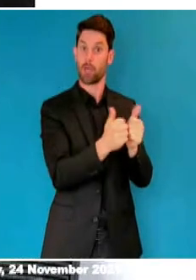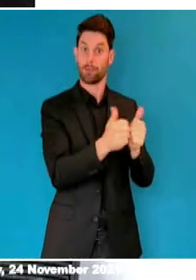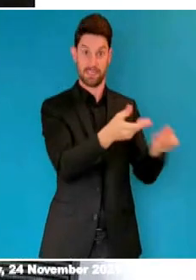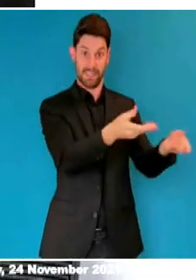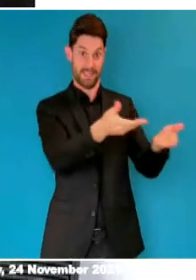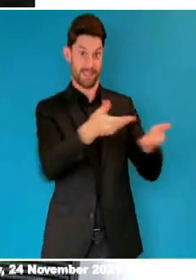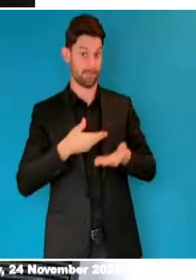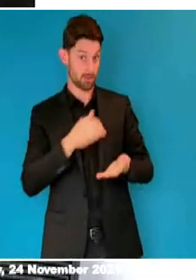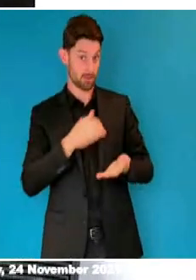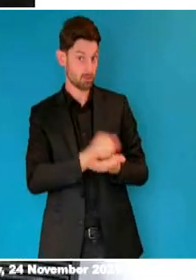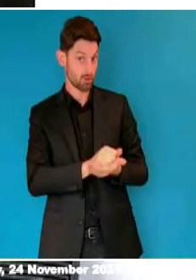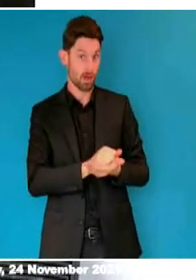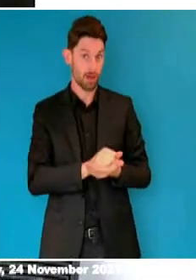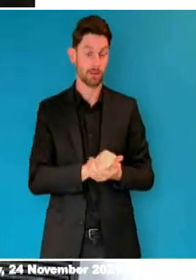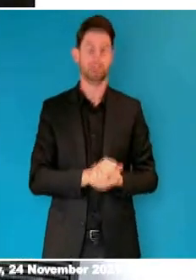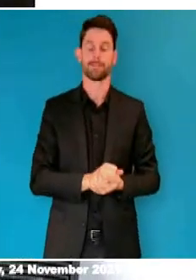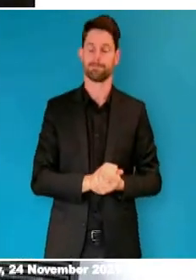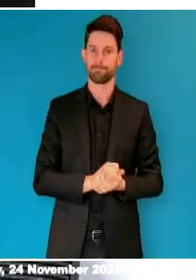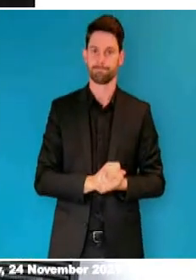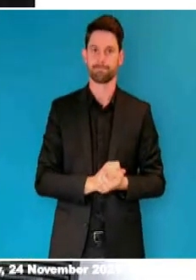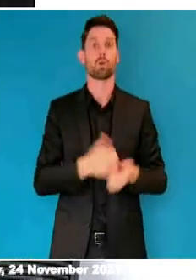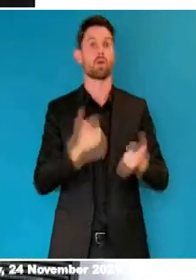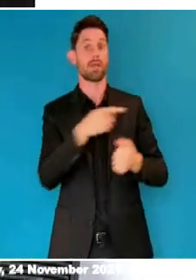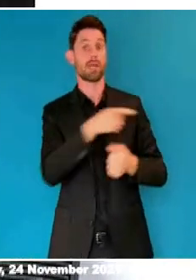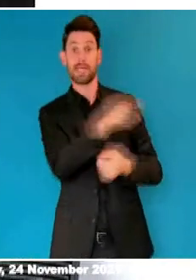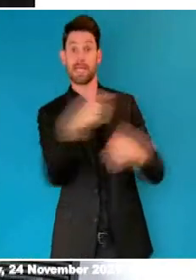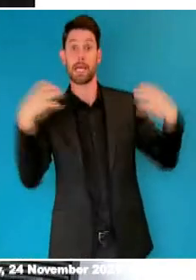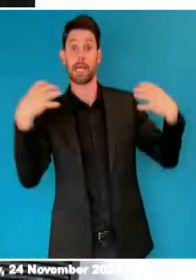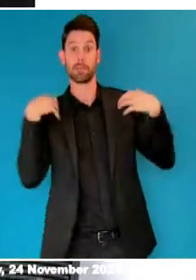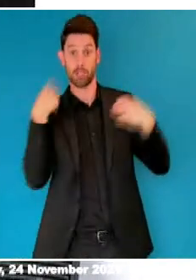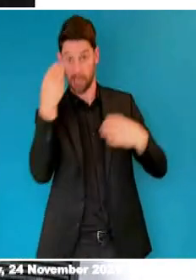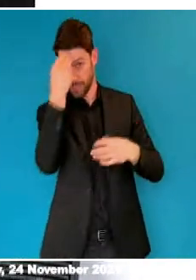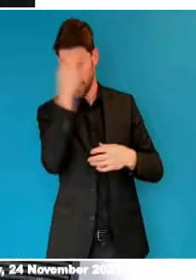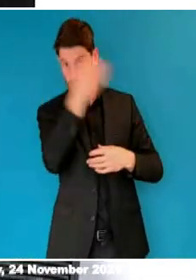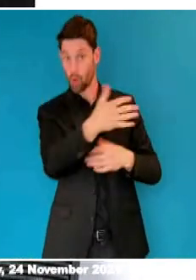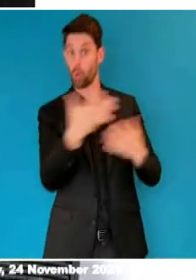Commissioners, for your information you will find those in Bundle B